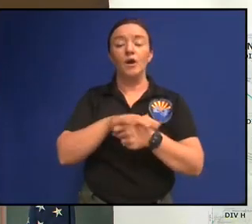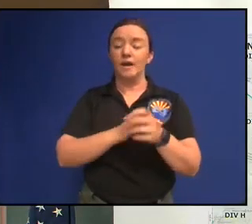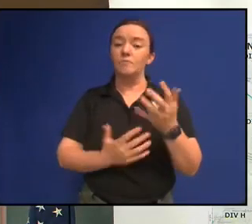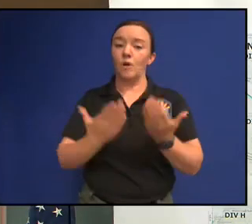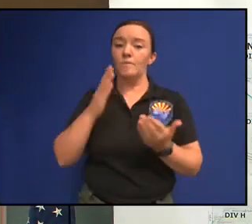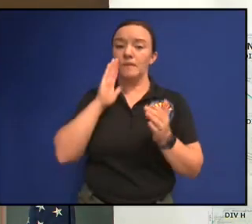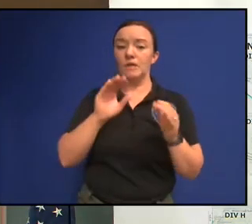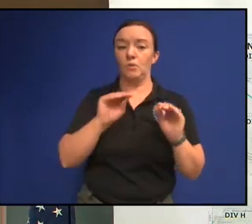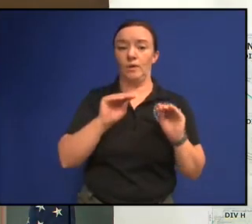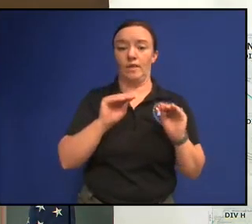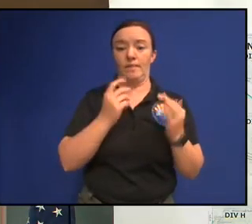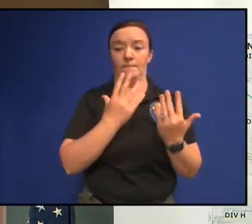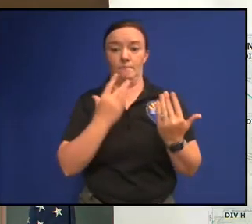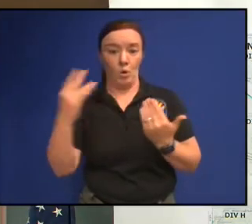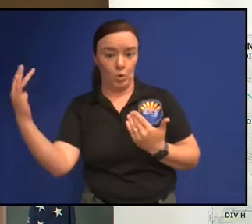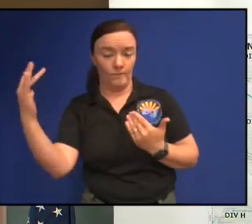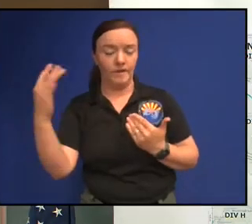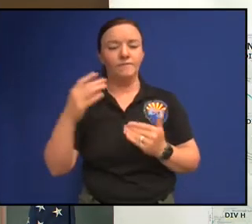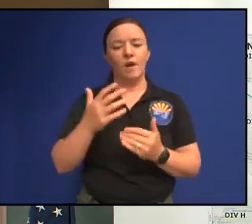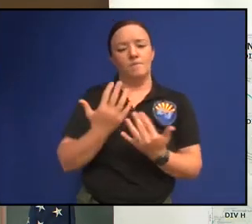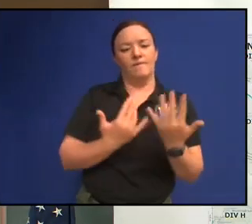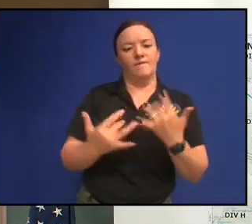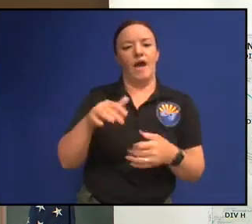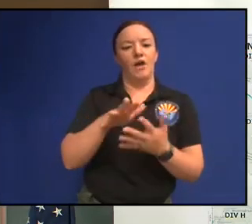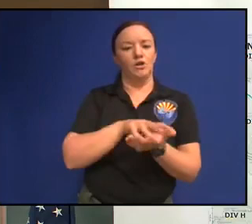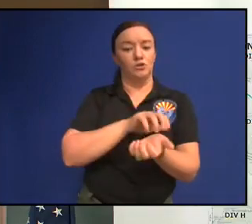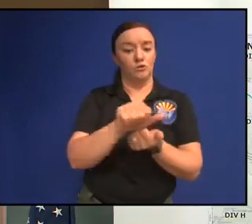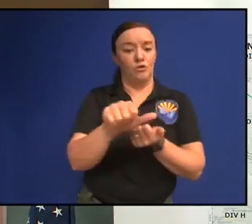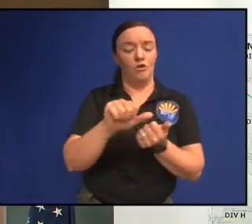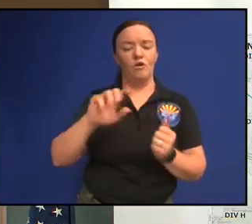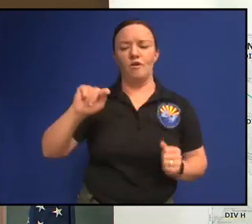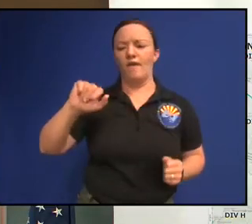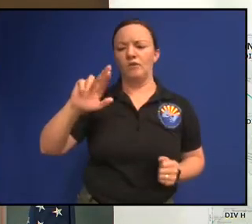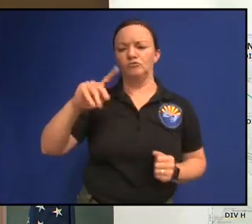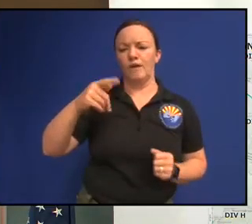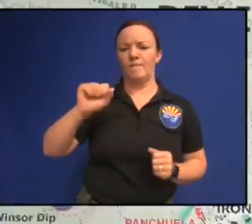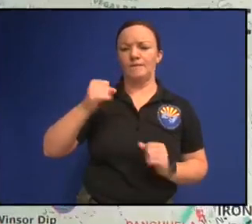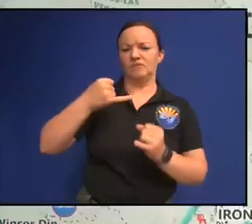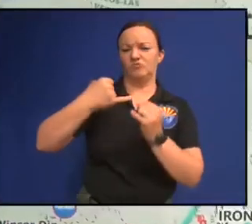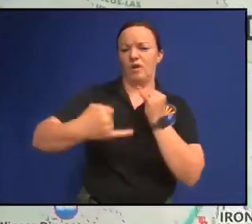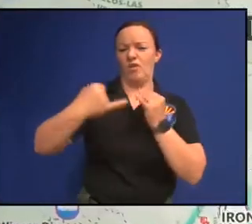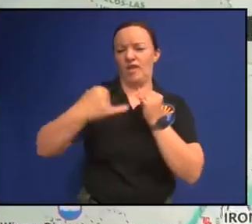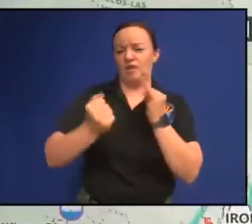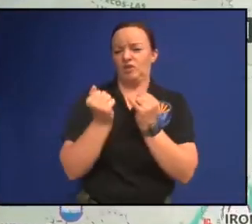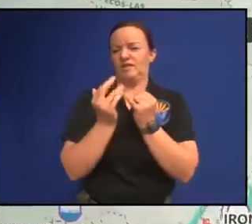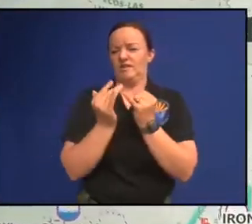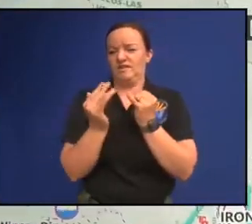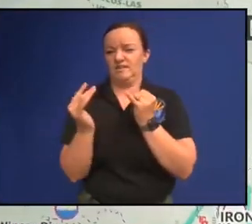FIRE SCAR, TRAMPAS IS ON THE EDGE OF IT, HAS MOVED OUT A LITTLE BIT IN RITO LAS TRAMPAS.